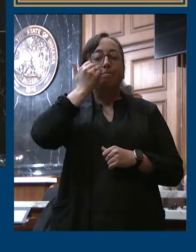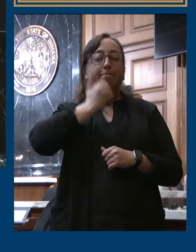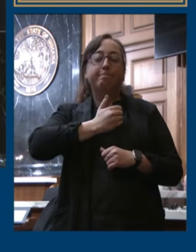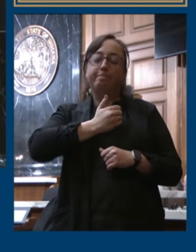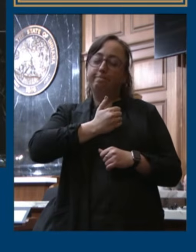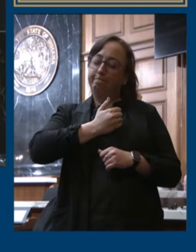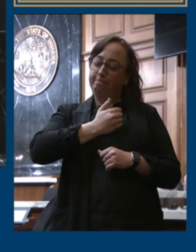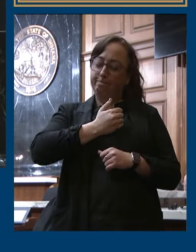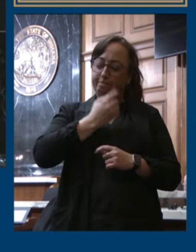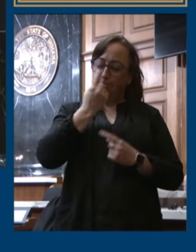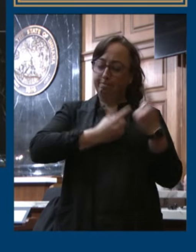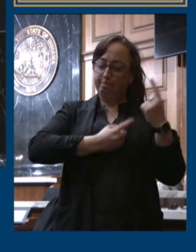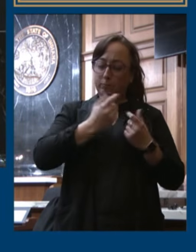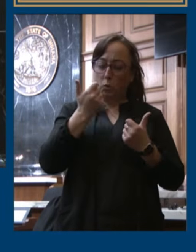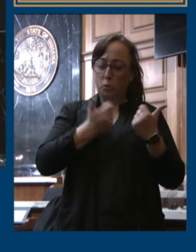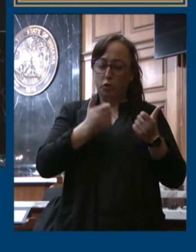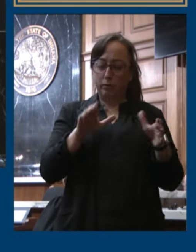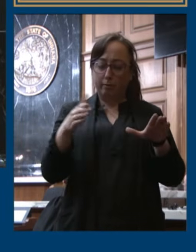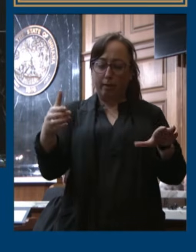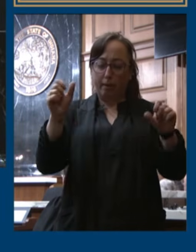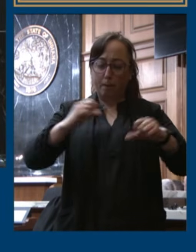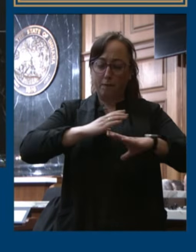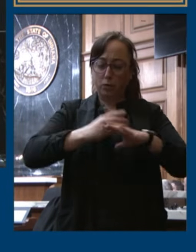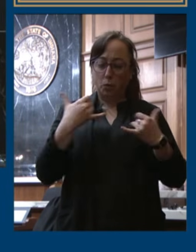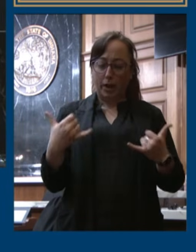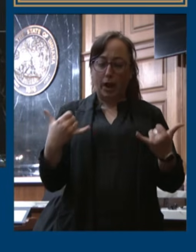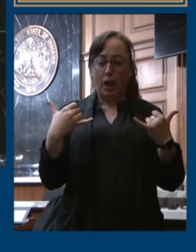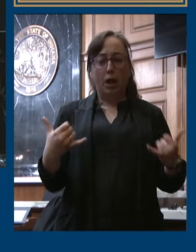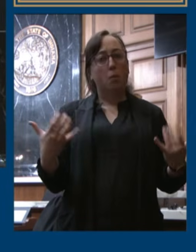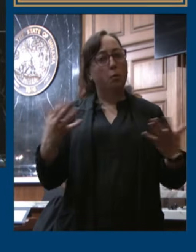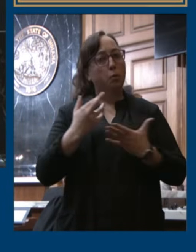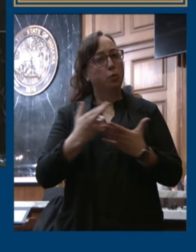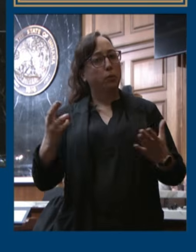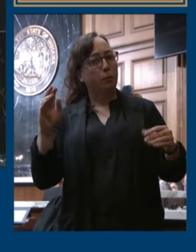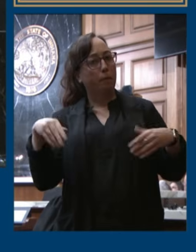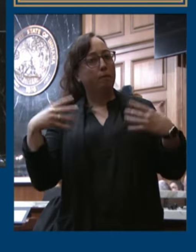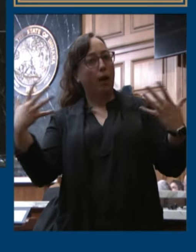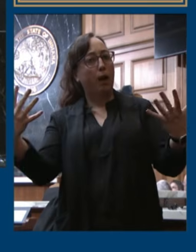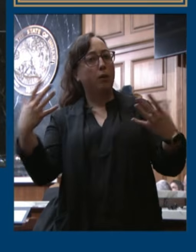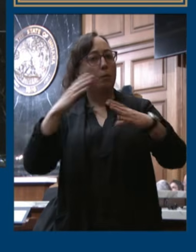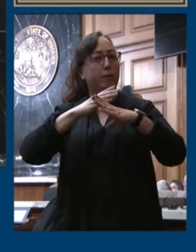WHICH DEATHS ARE PREVENTABLE? WHAT RESOURCES WOULD HAVE MADE THE DIFFERENCE?